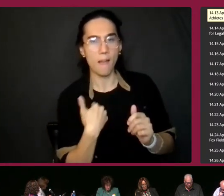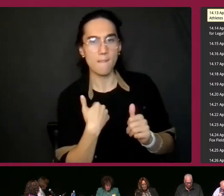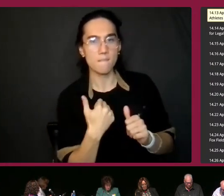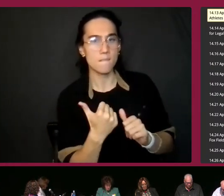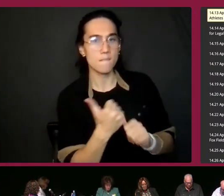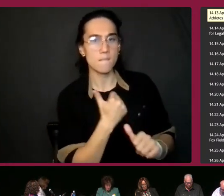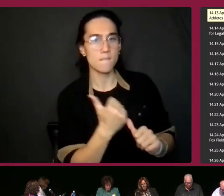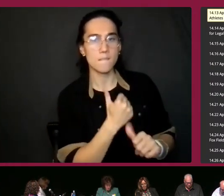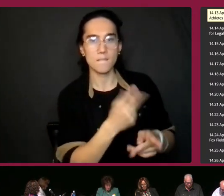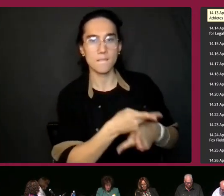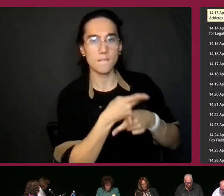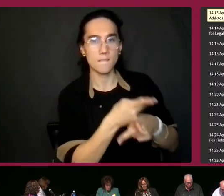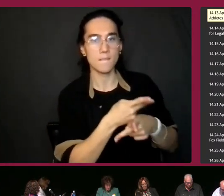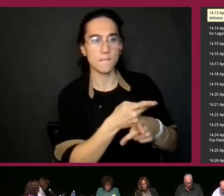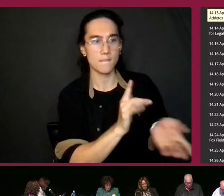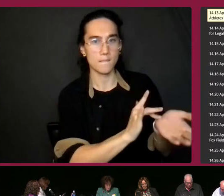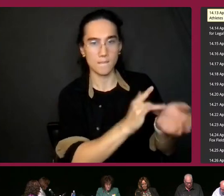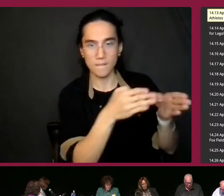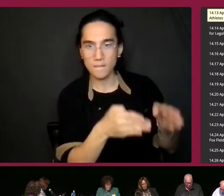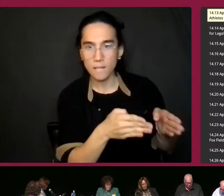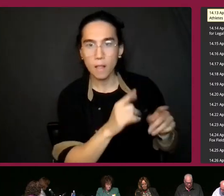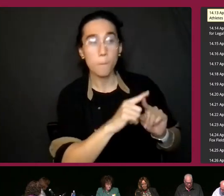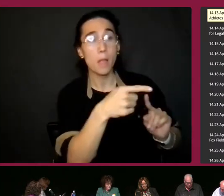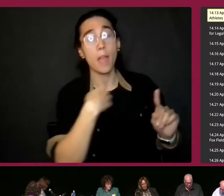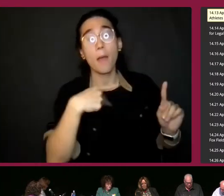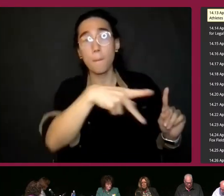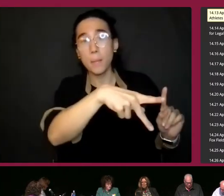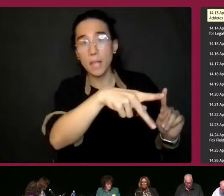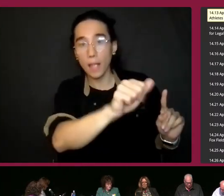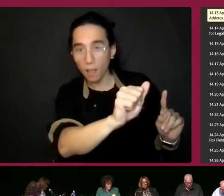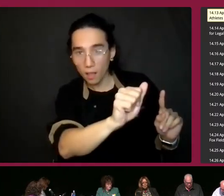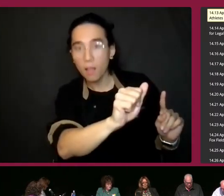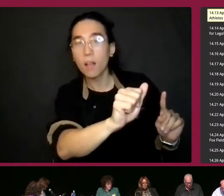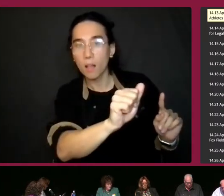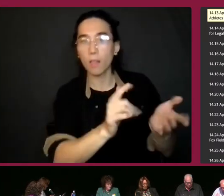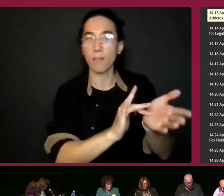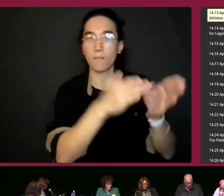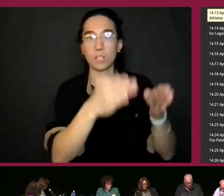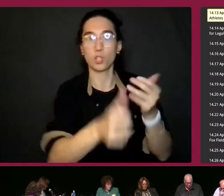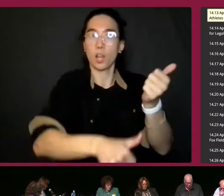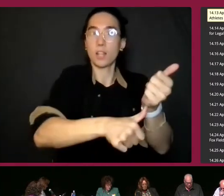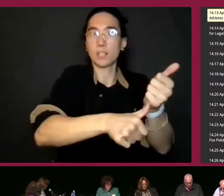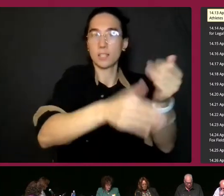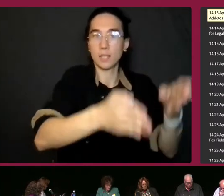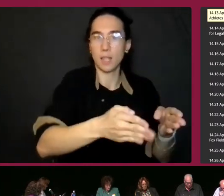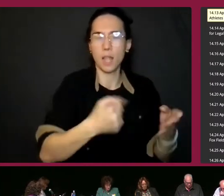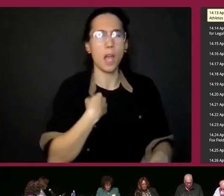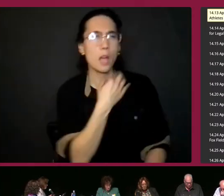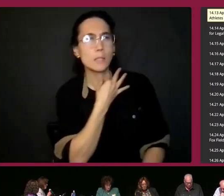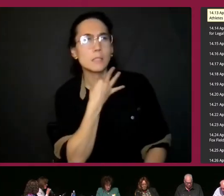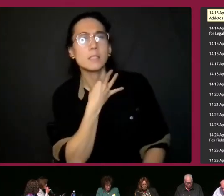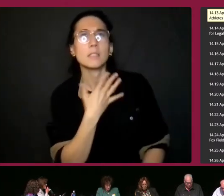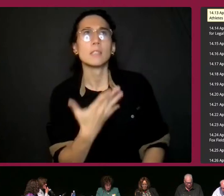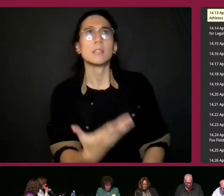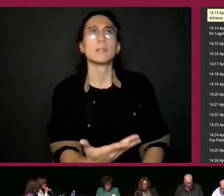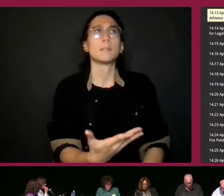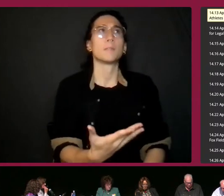they have PAs, physician assistants. And I'm wondering if, uh, these physicals should be